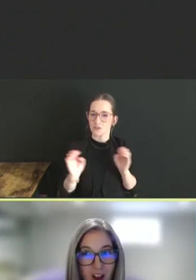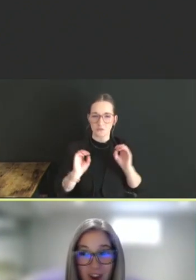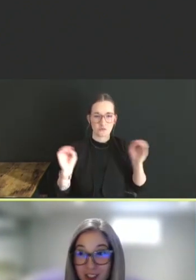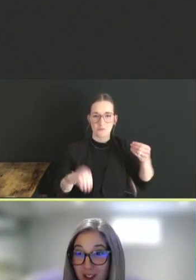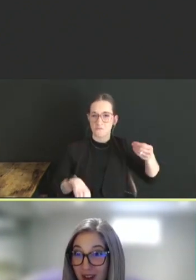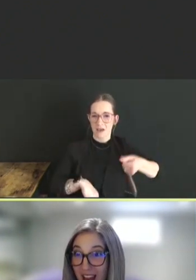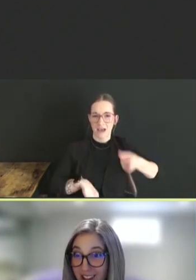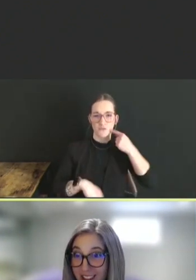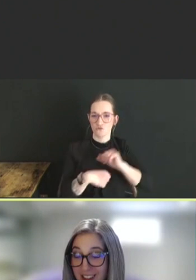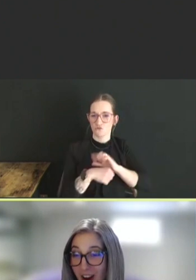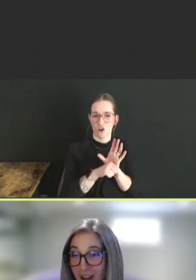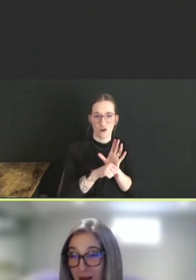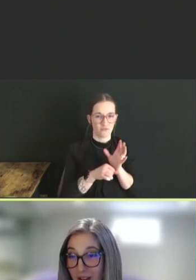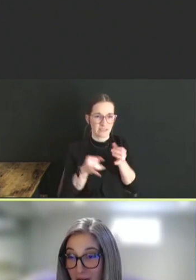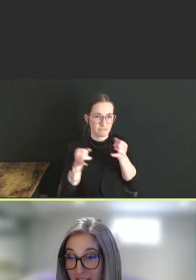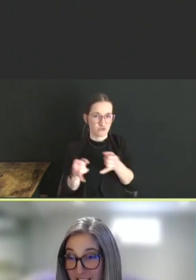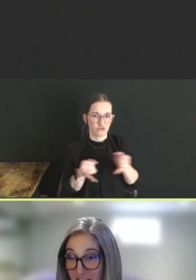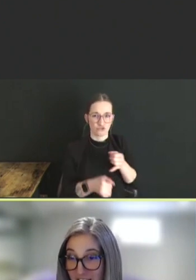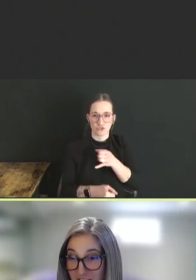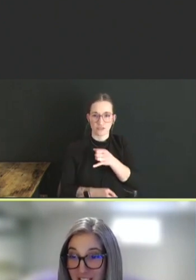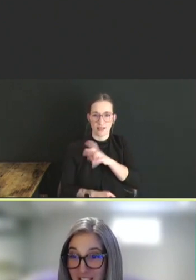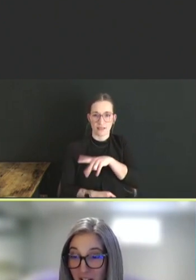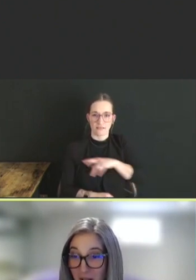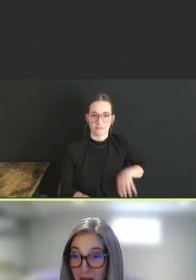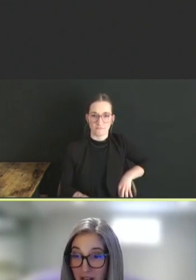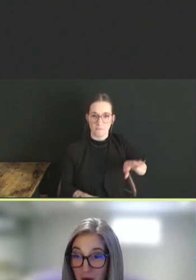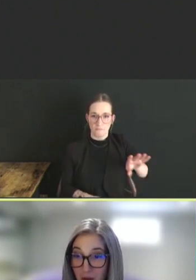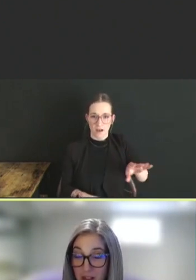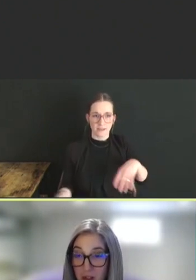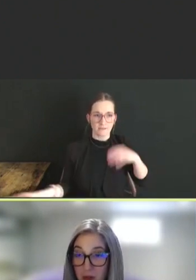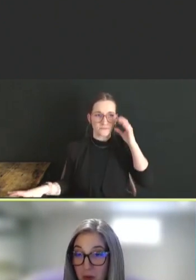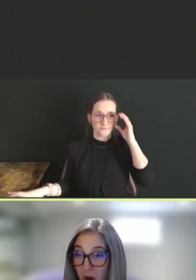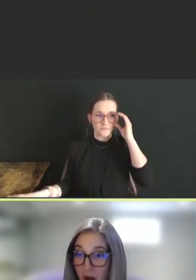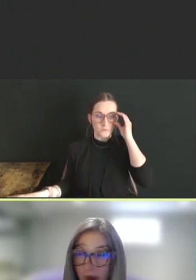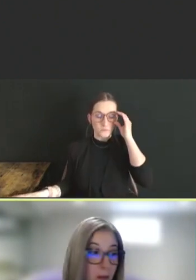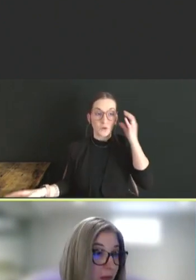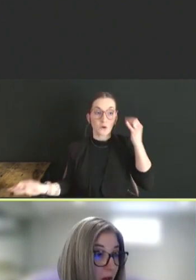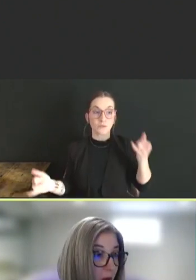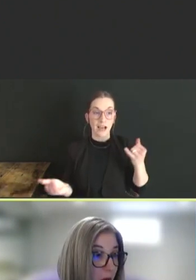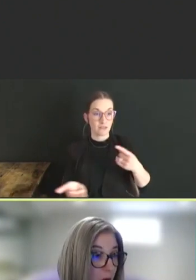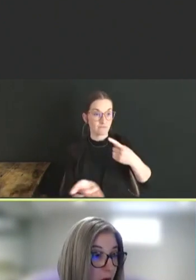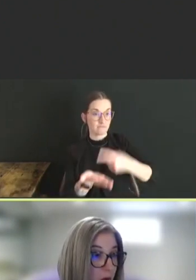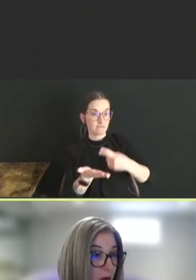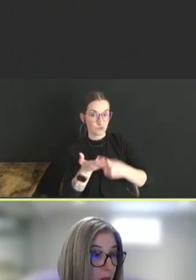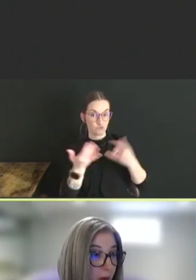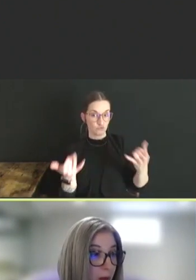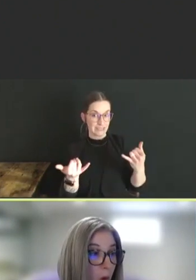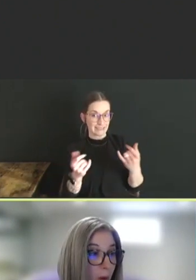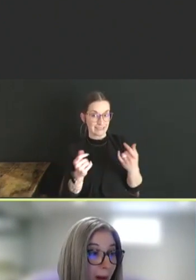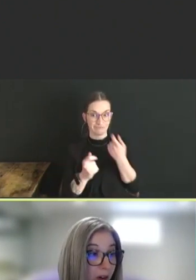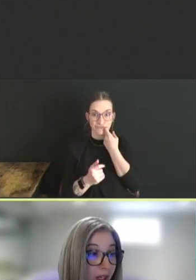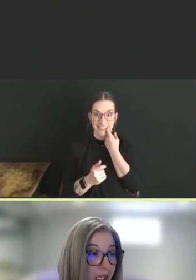So, now let's talk about the recent changes that are going to, you know, bring more parity